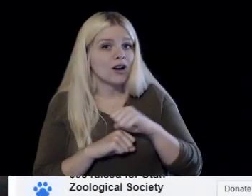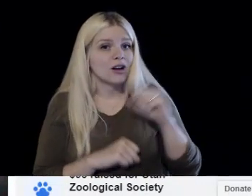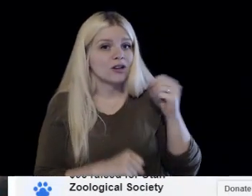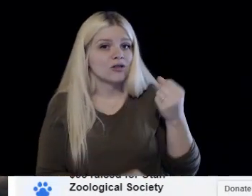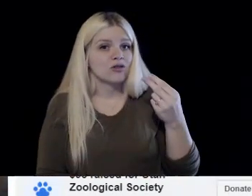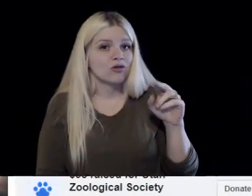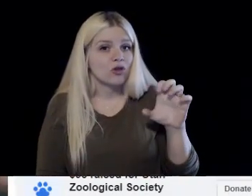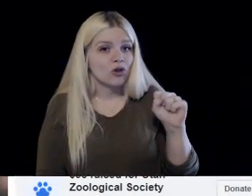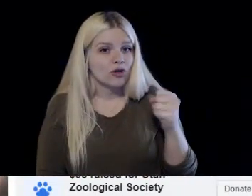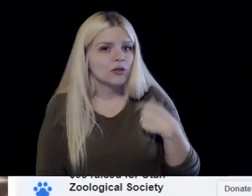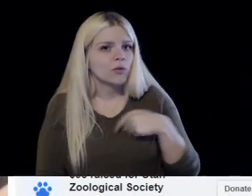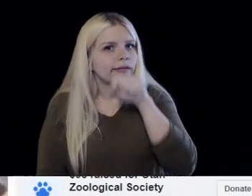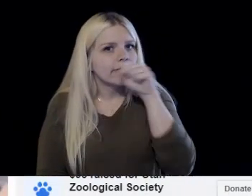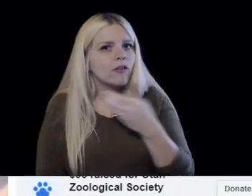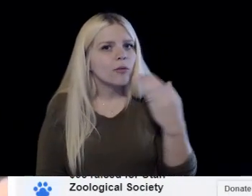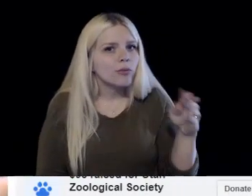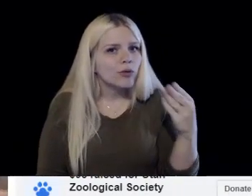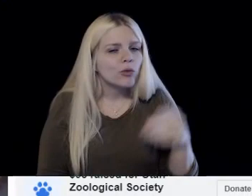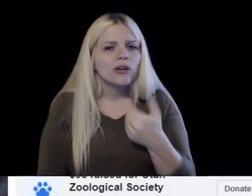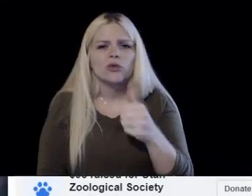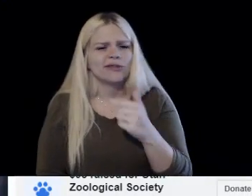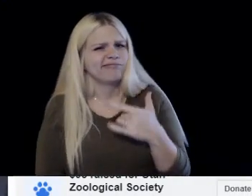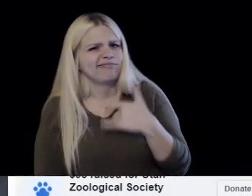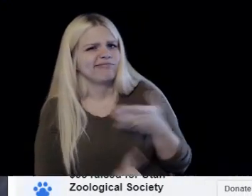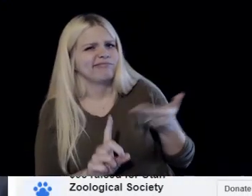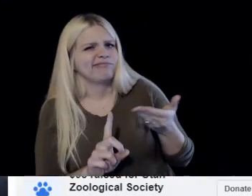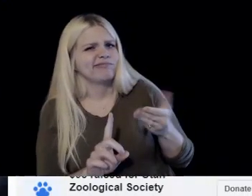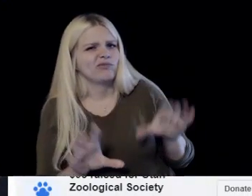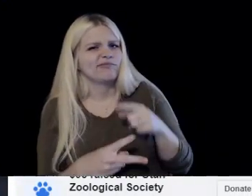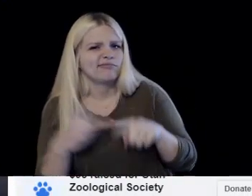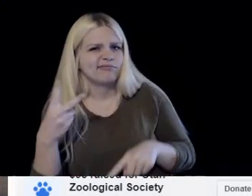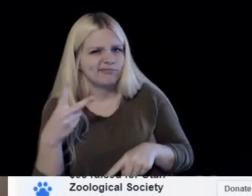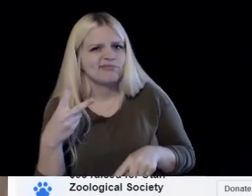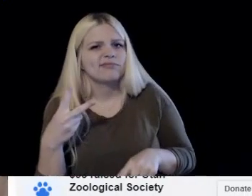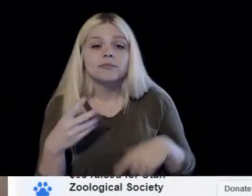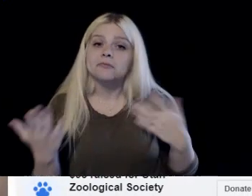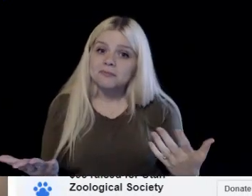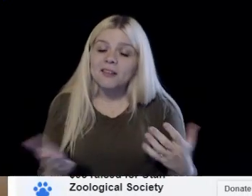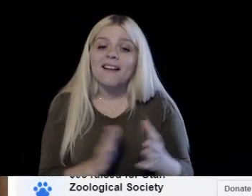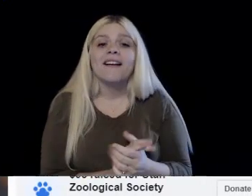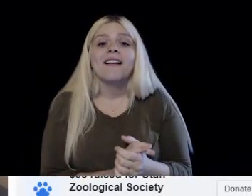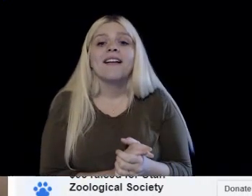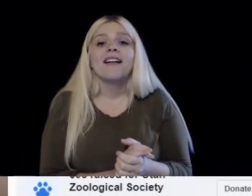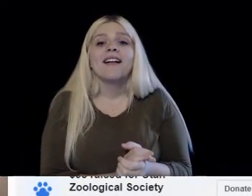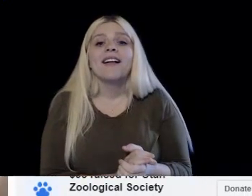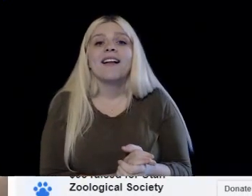So we probably do a lot more of that. But also, tomorrow is Earth Day-